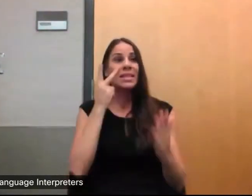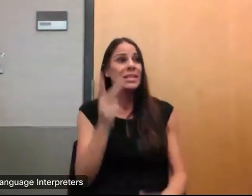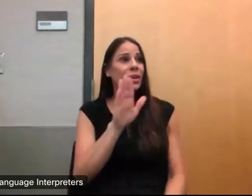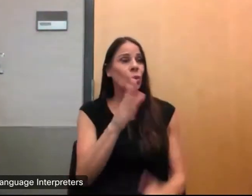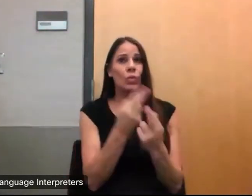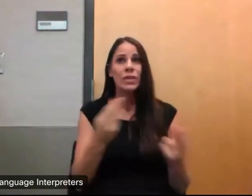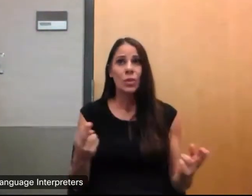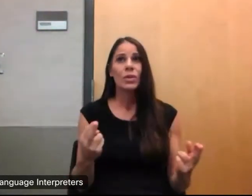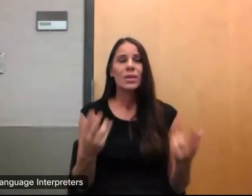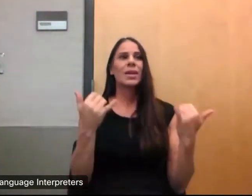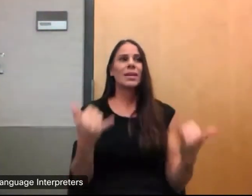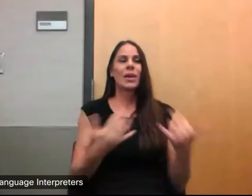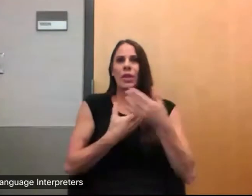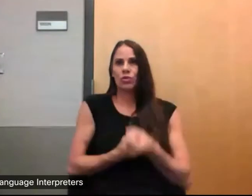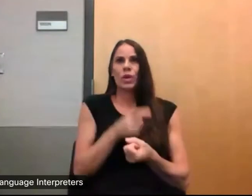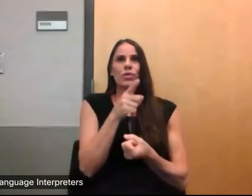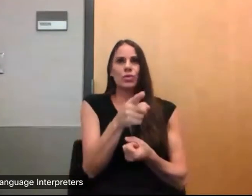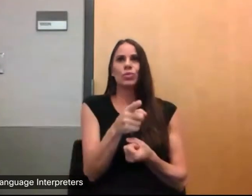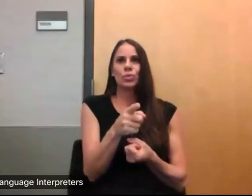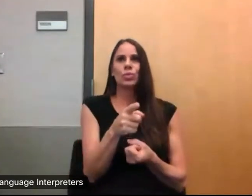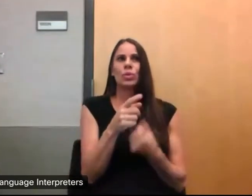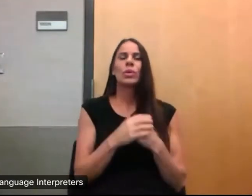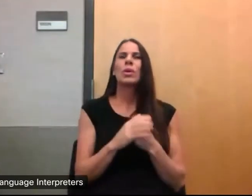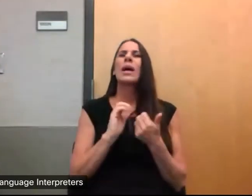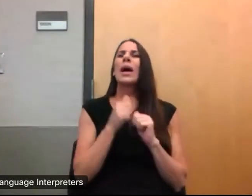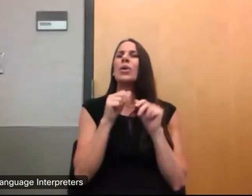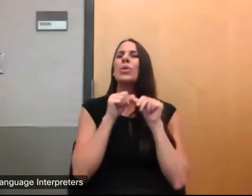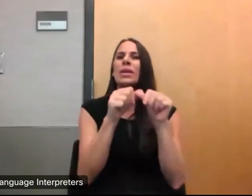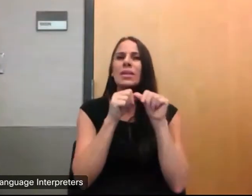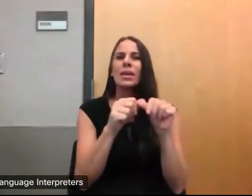as a trusted source, you're a trusted voice. And so how do you continue that chain of trust